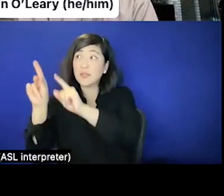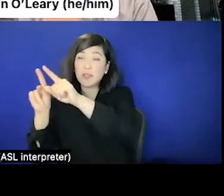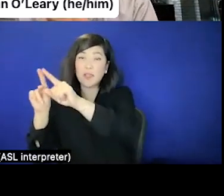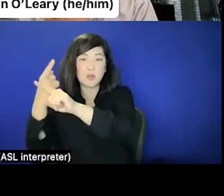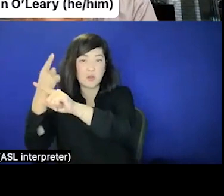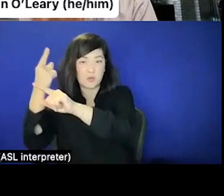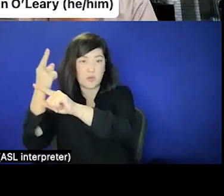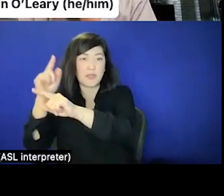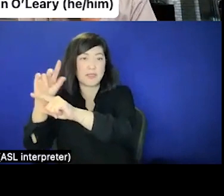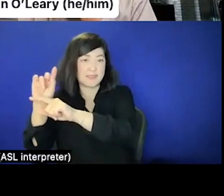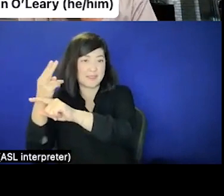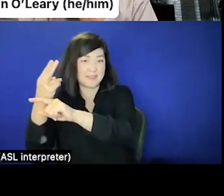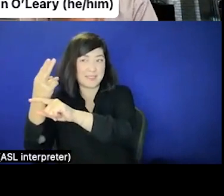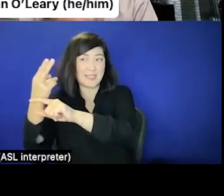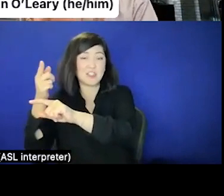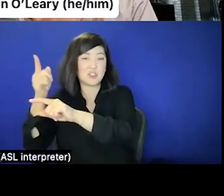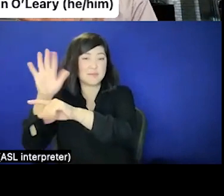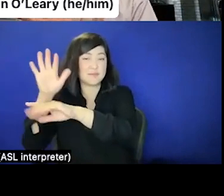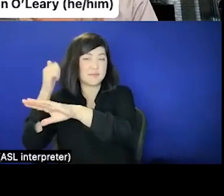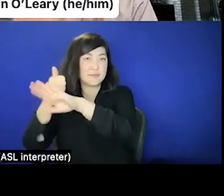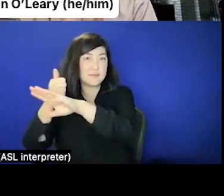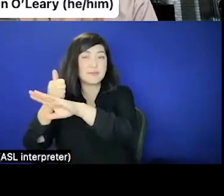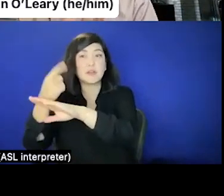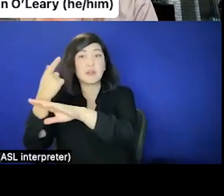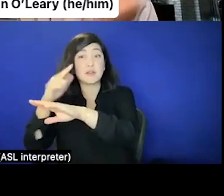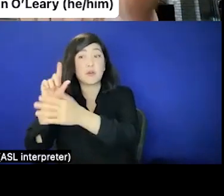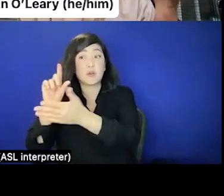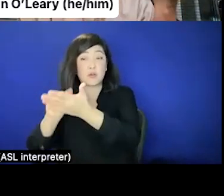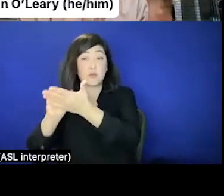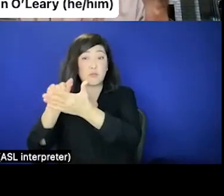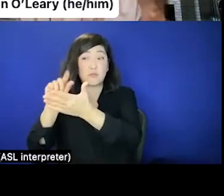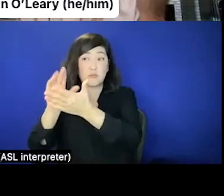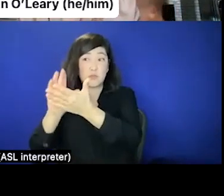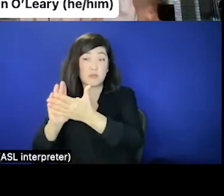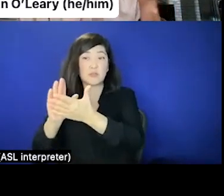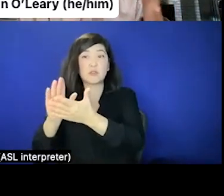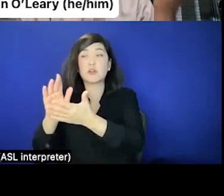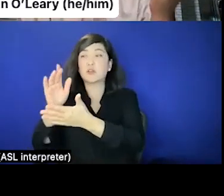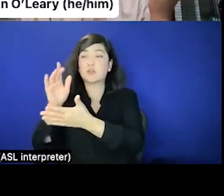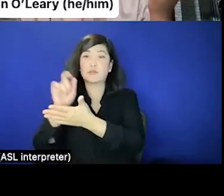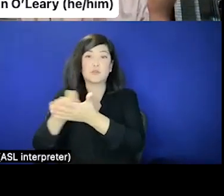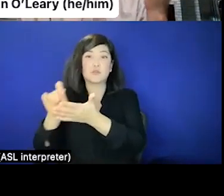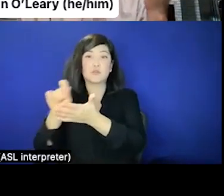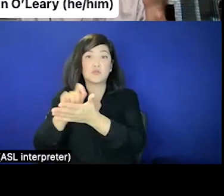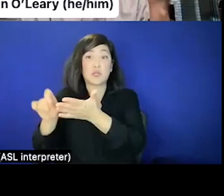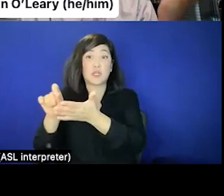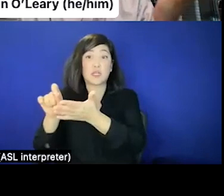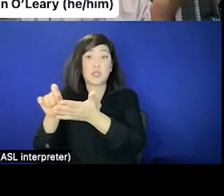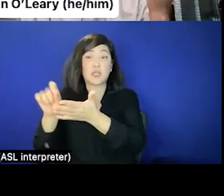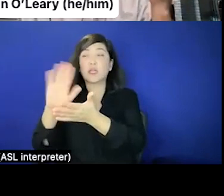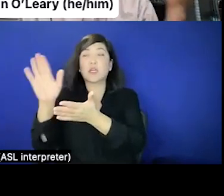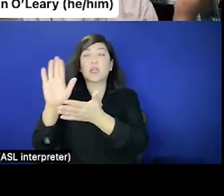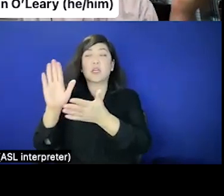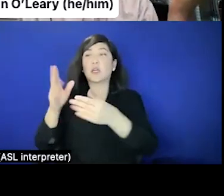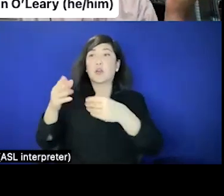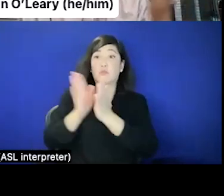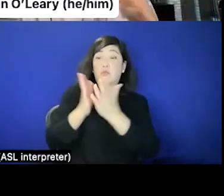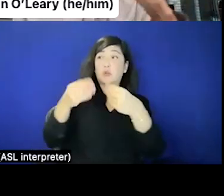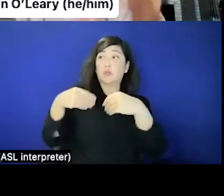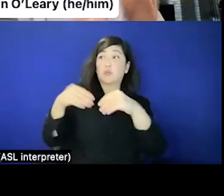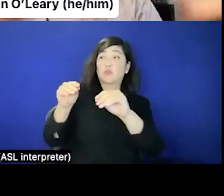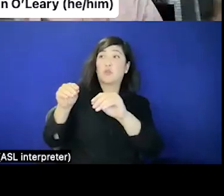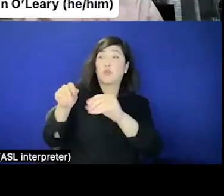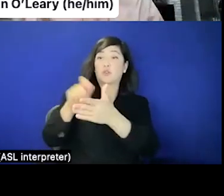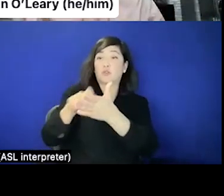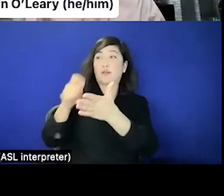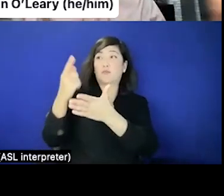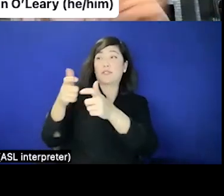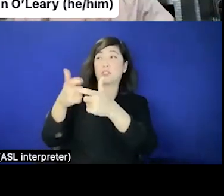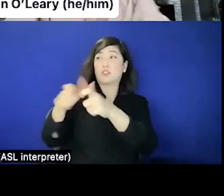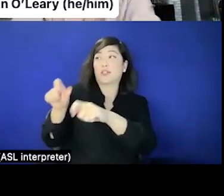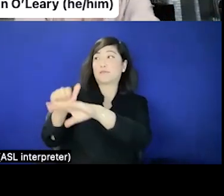to provide the ability for retailers to write one cheque to publishers that then gets distributed